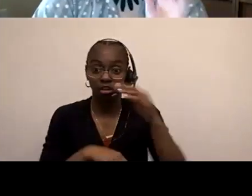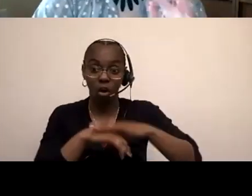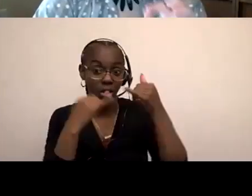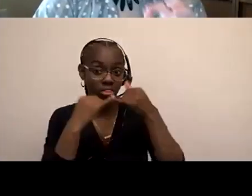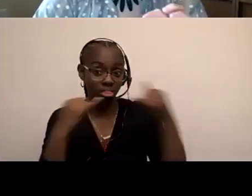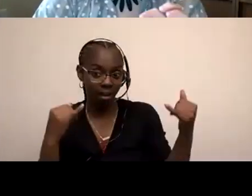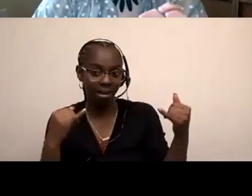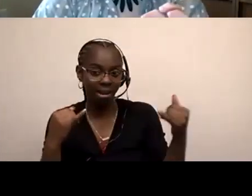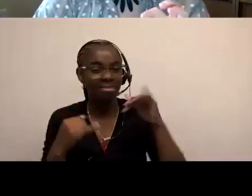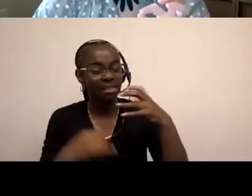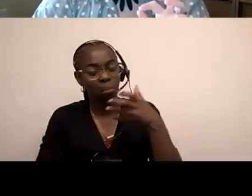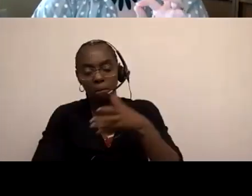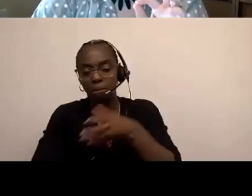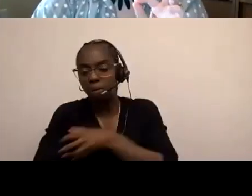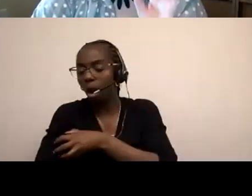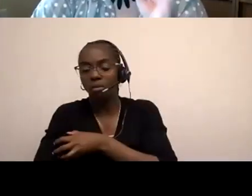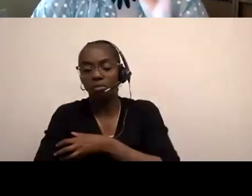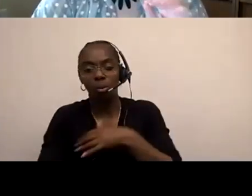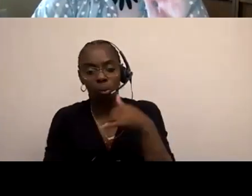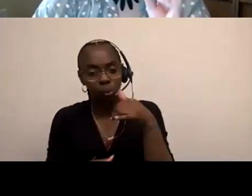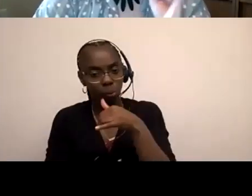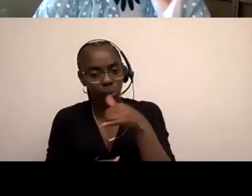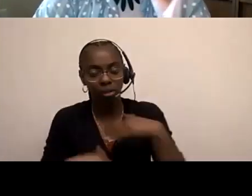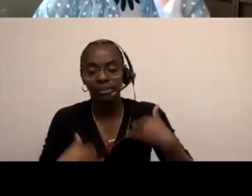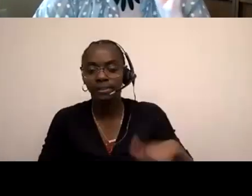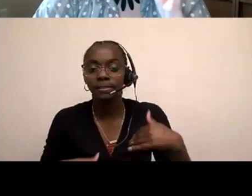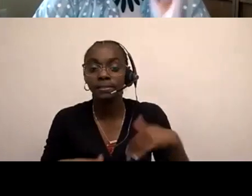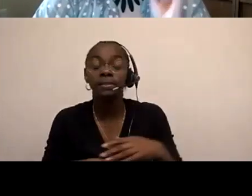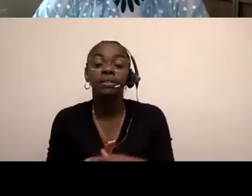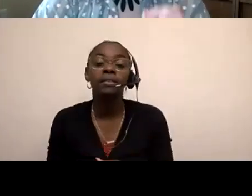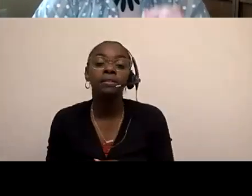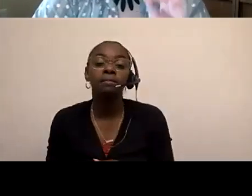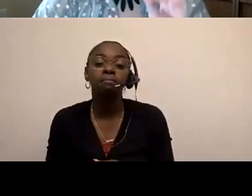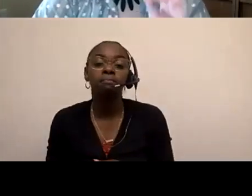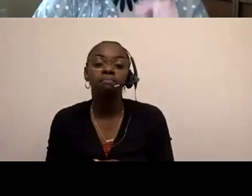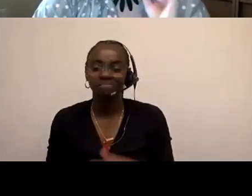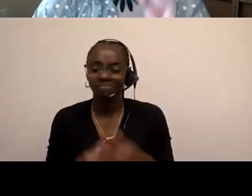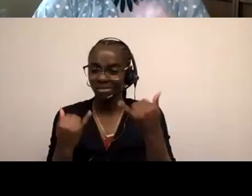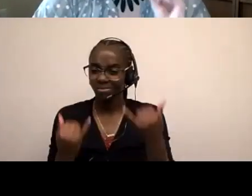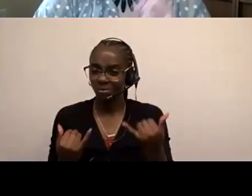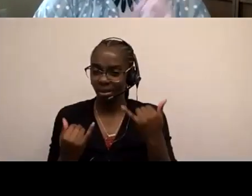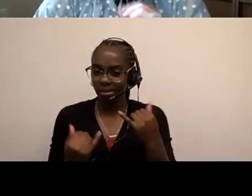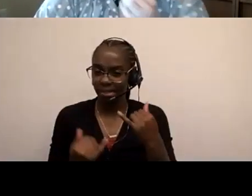AND I THOUGHT THAT IS SO POWERFUL. RIGHT NOW KIDS ARE EXPERIENCING INCREASED EMOTIONAL